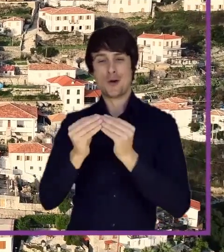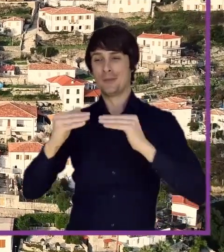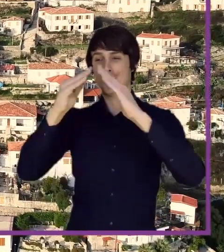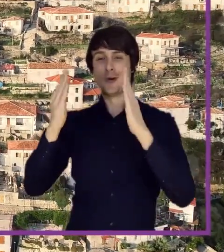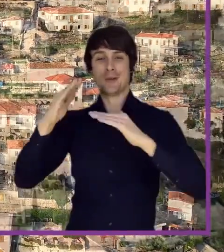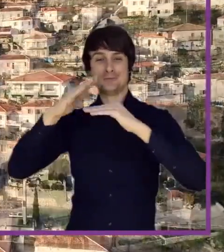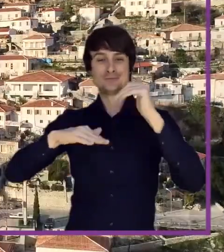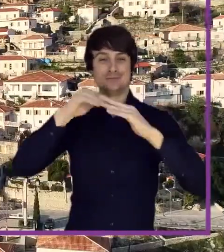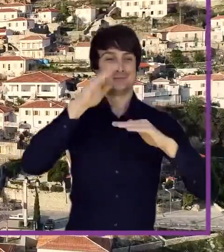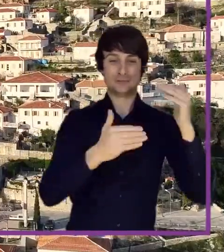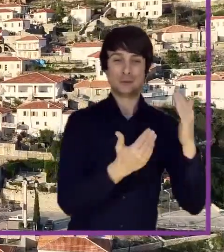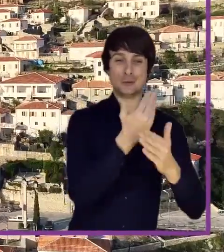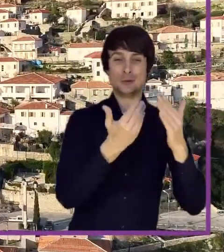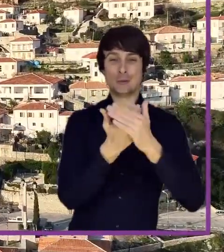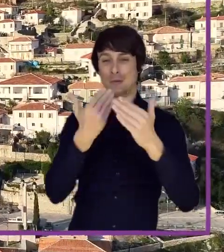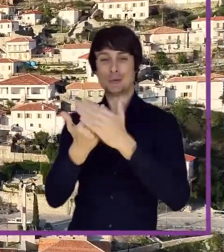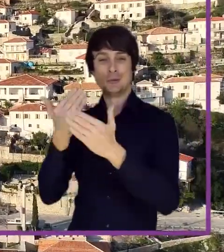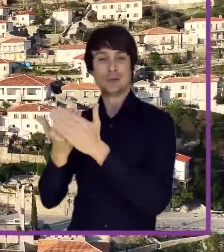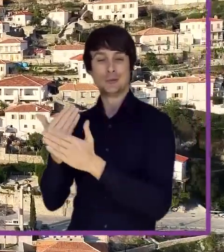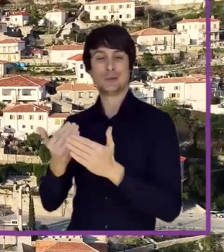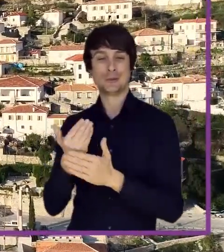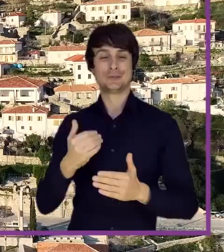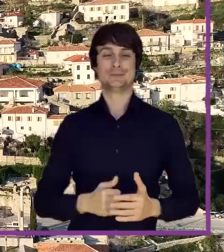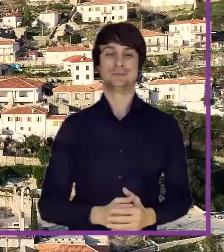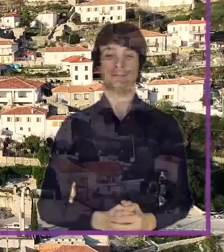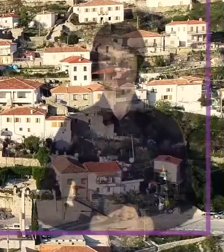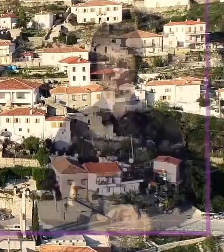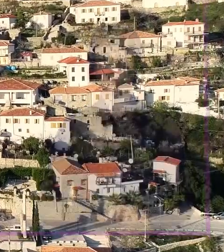Disclaimer: The contents of this publication are the sole responsibility of the expert and can in no way be taken to reﬂect the views of the European Union.